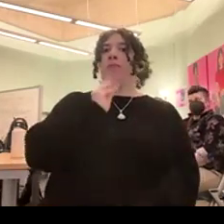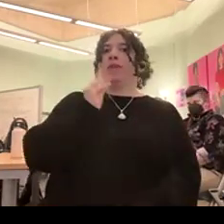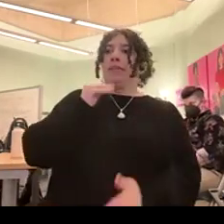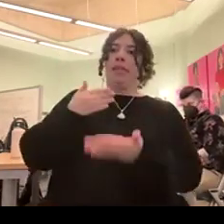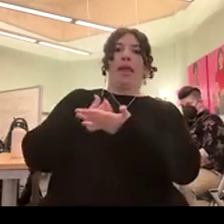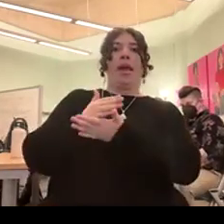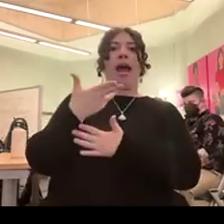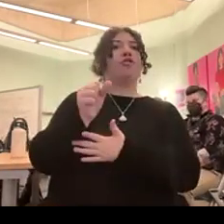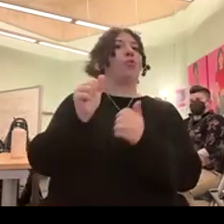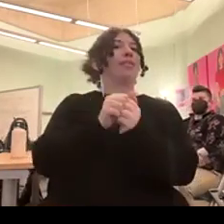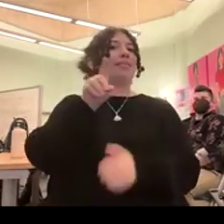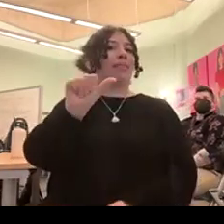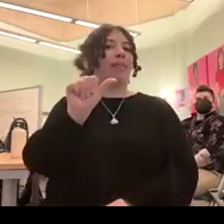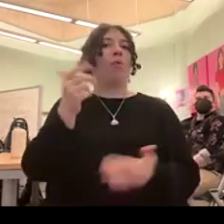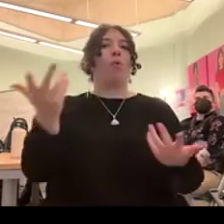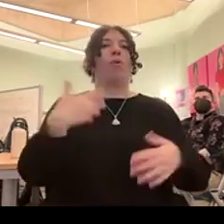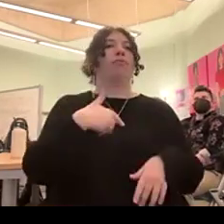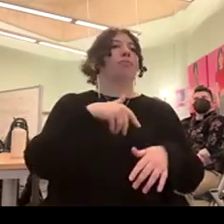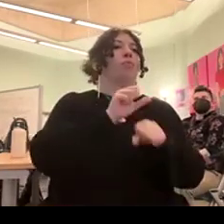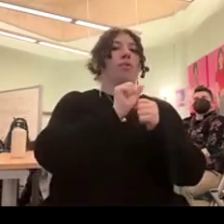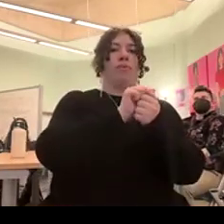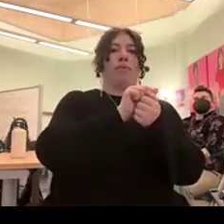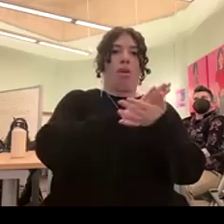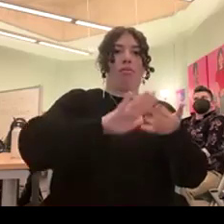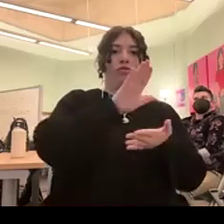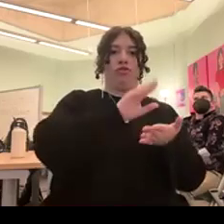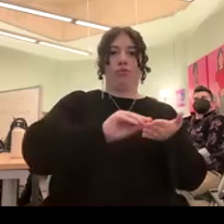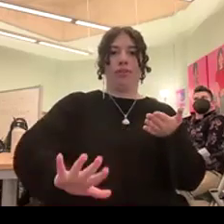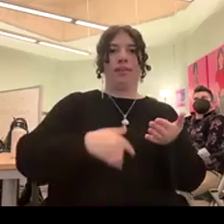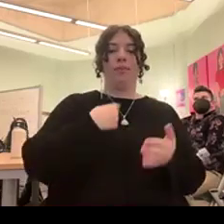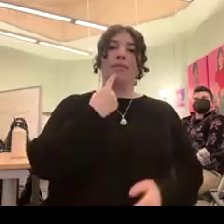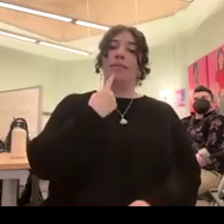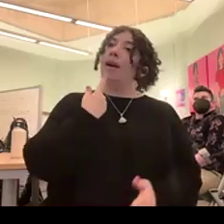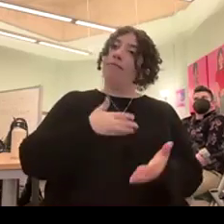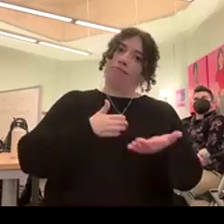"I went through high school with a disability." Or if it's working with college students,